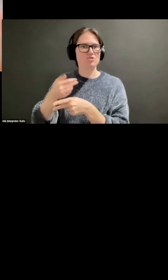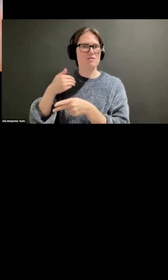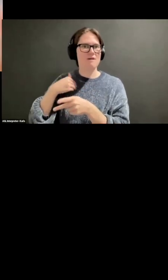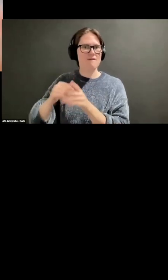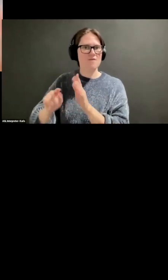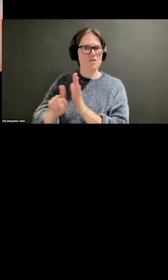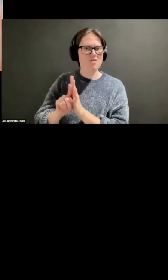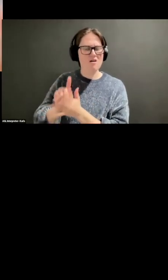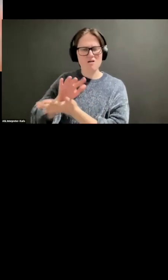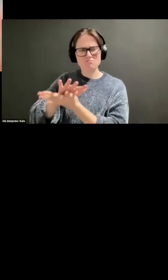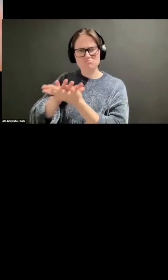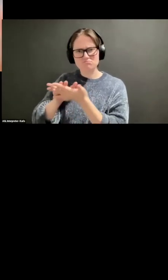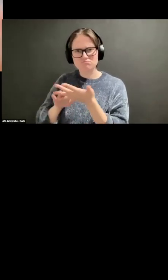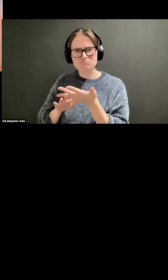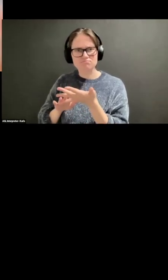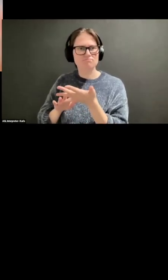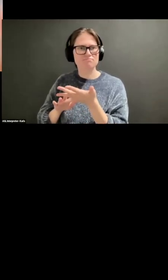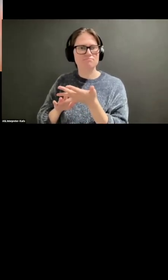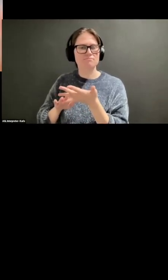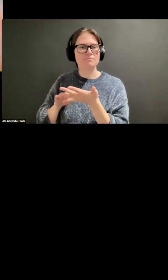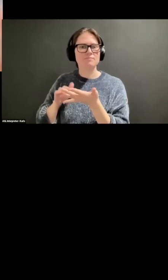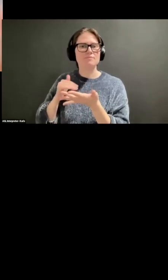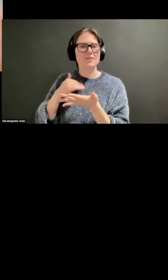didn't, there were certain things like he just didn't